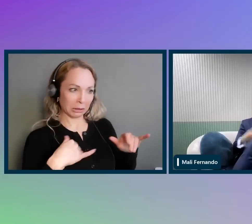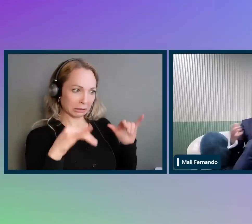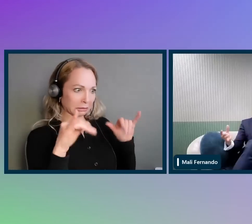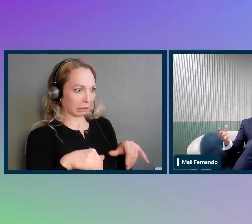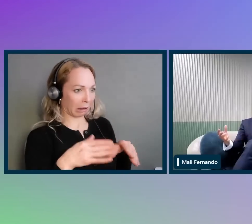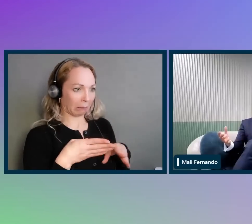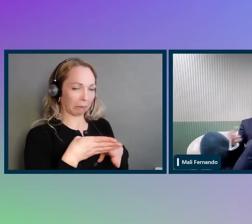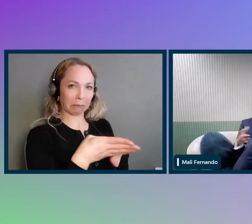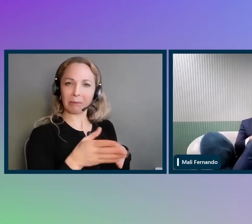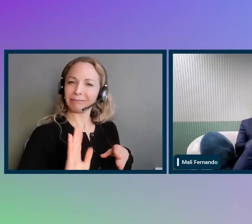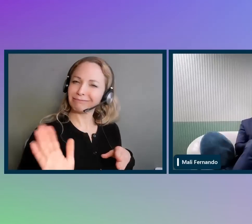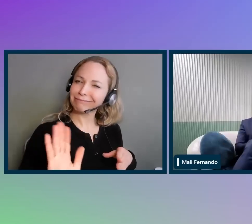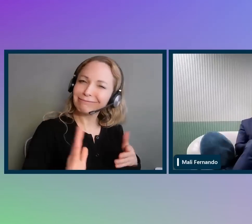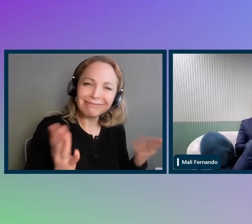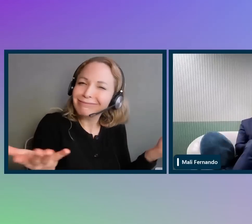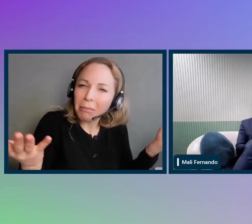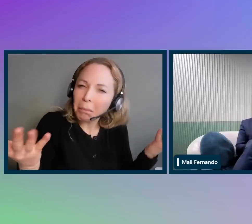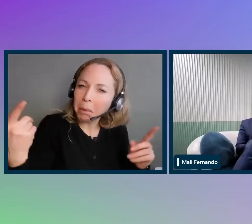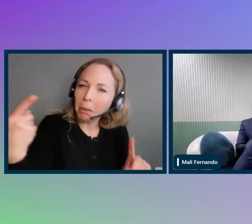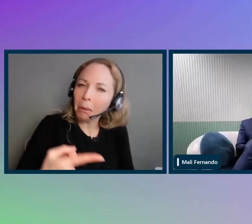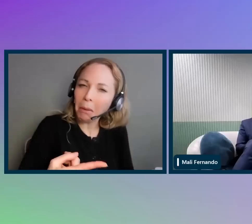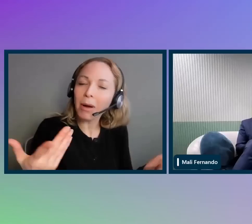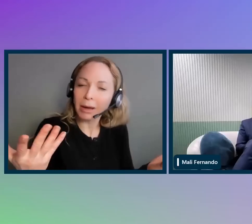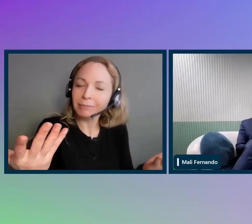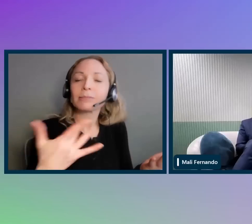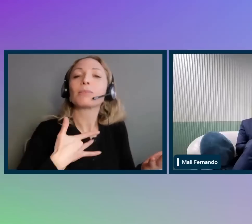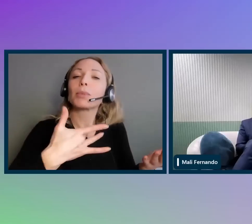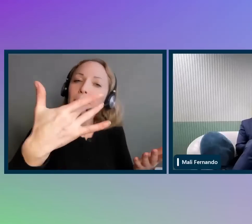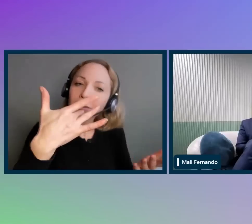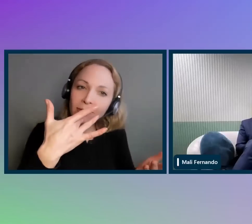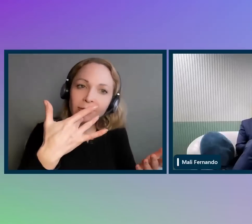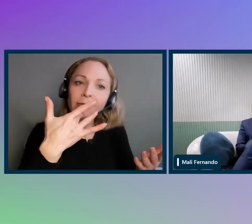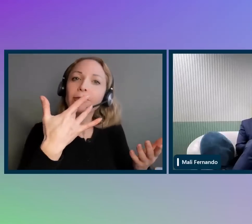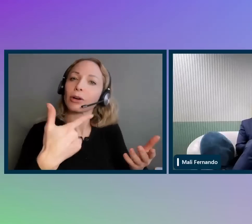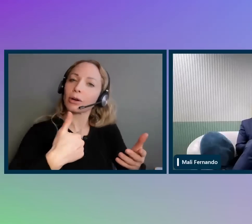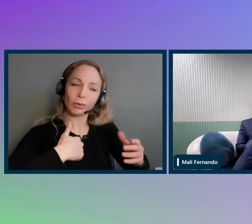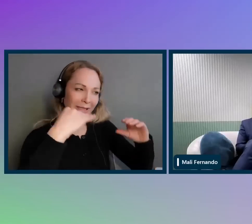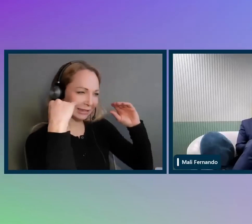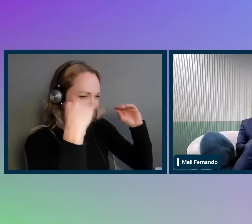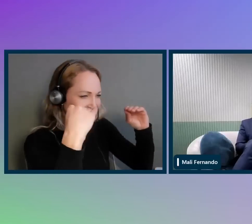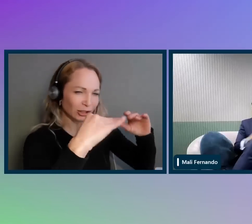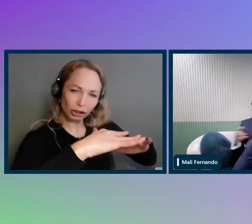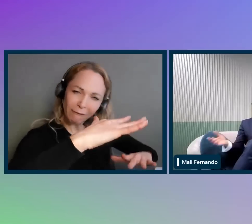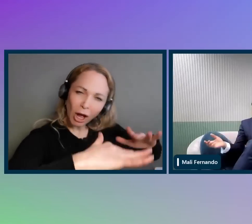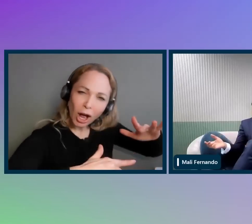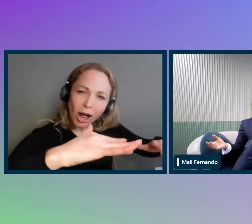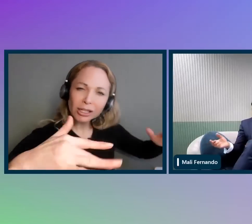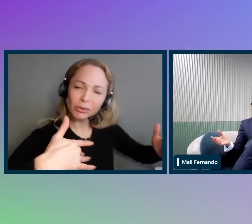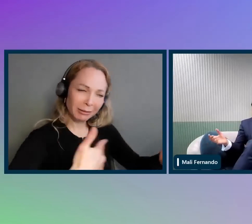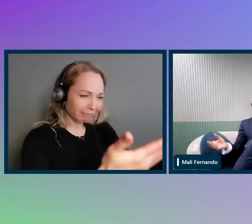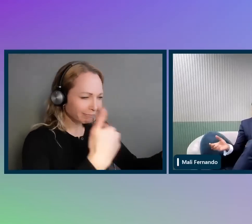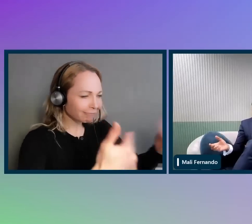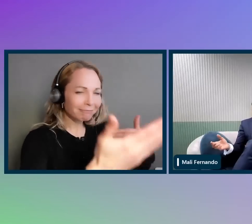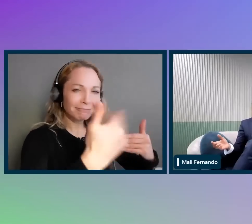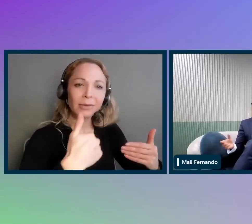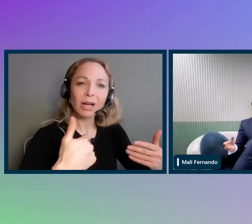particularly teams that have a global remit in terms of how we influence technology across the world.